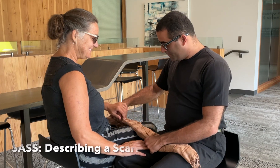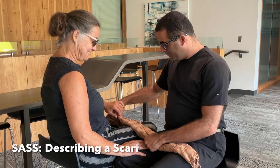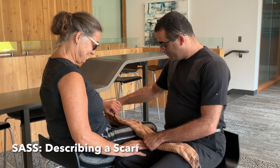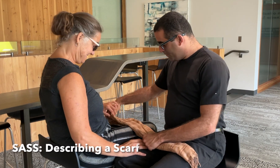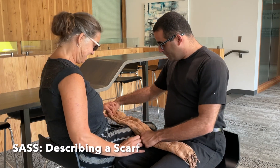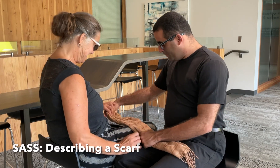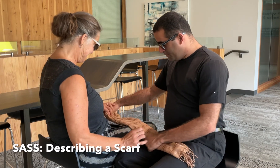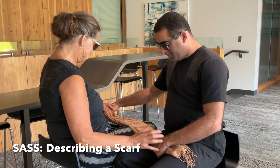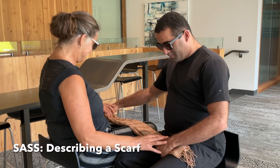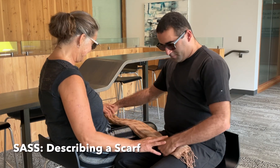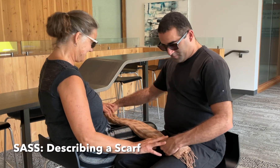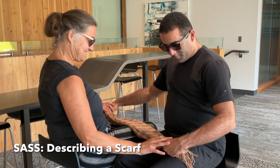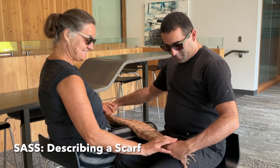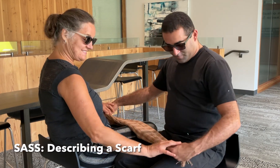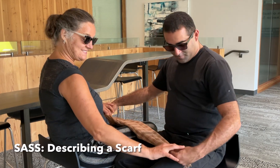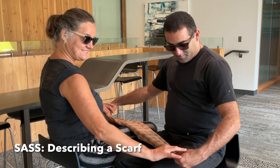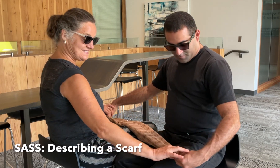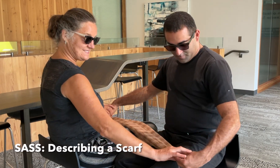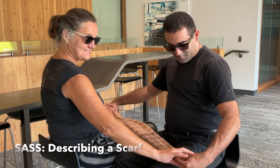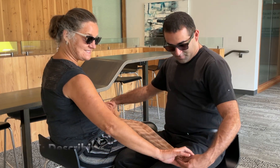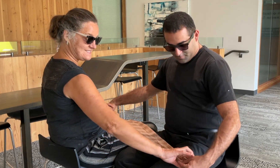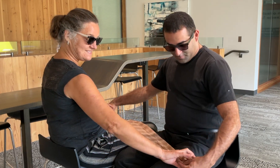SASS, describing a scarf.